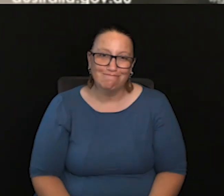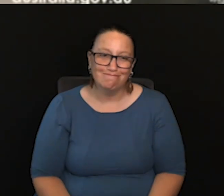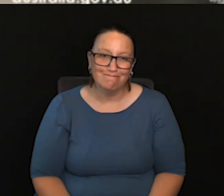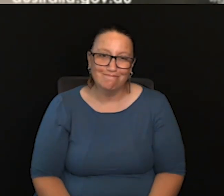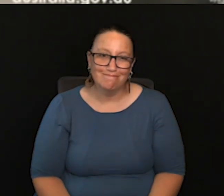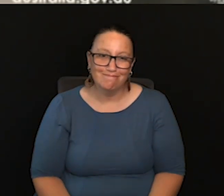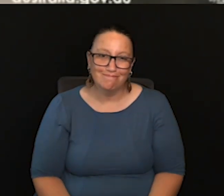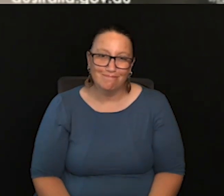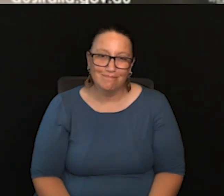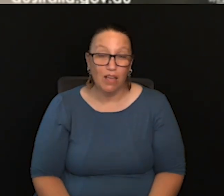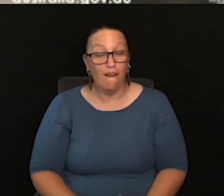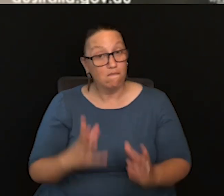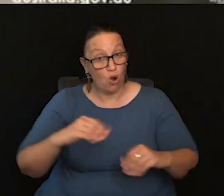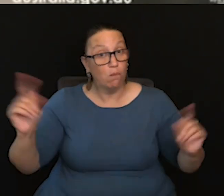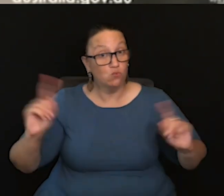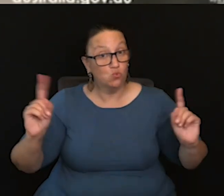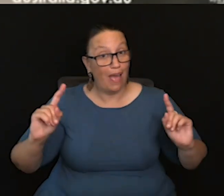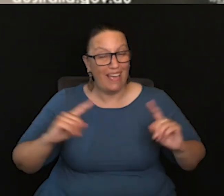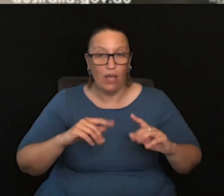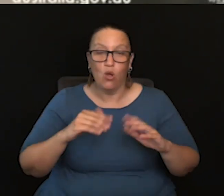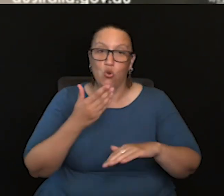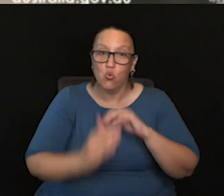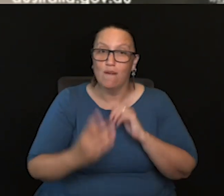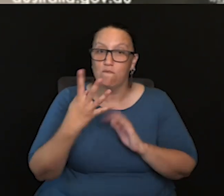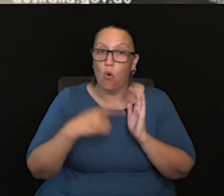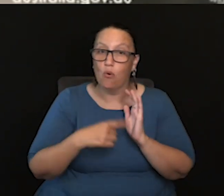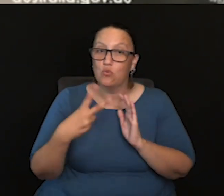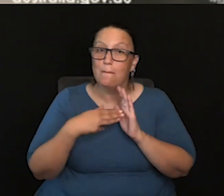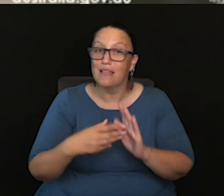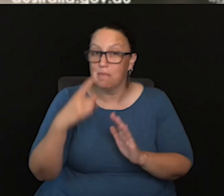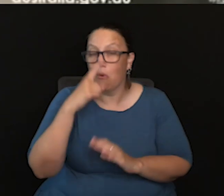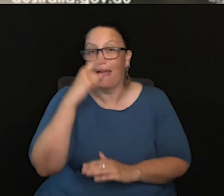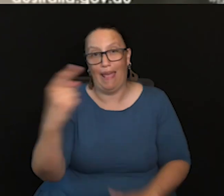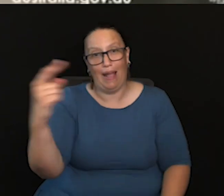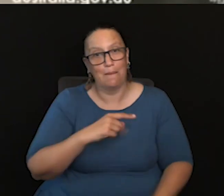and an extra 4.2 million people eligible for boosters as of today,